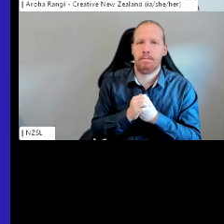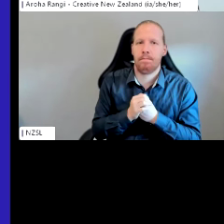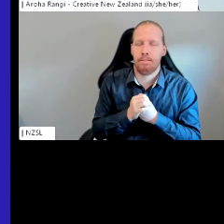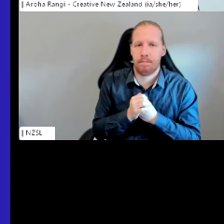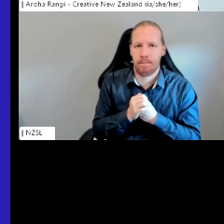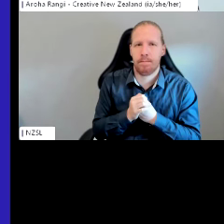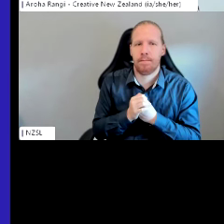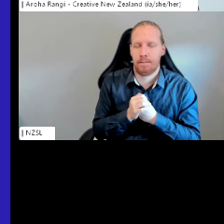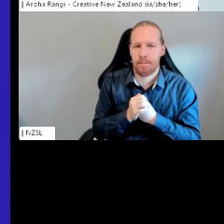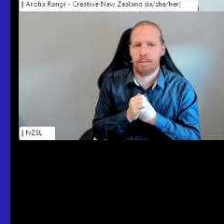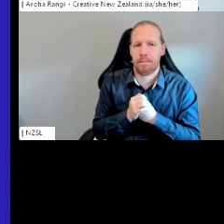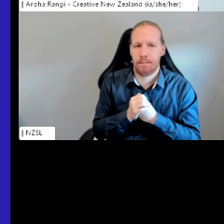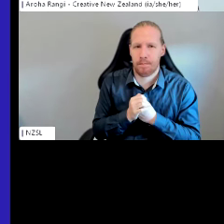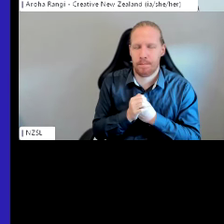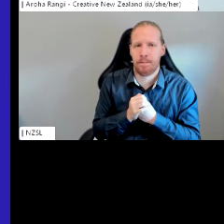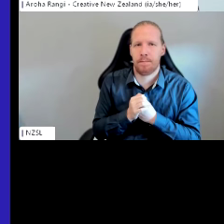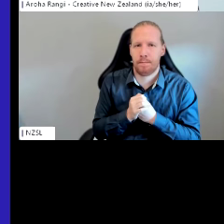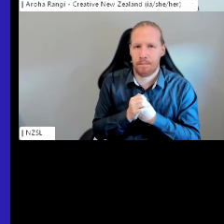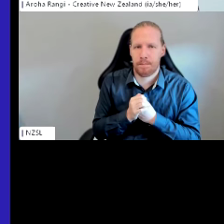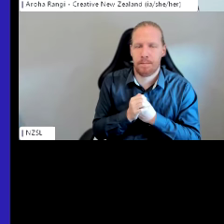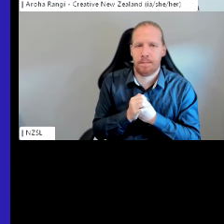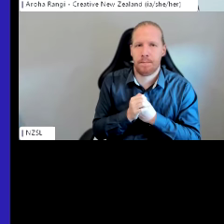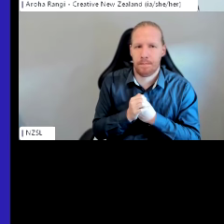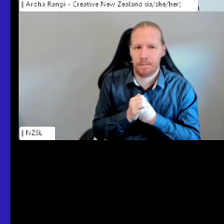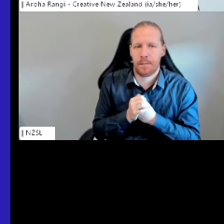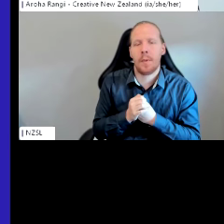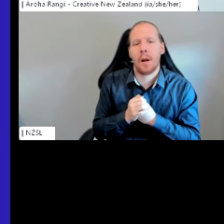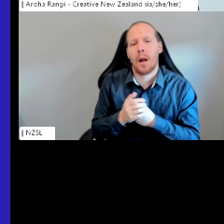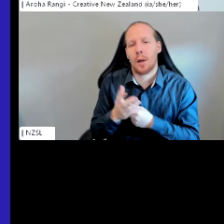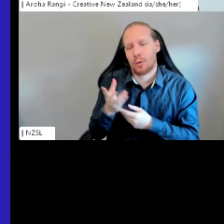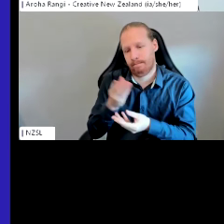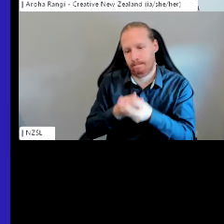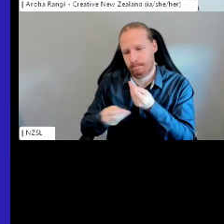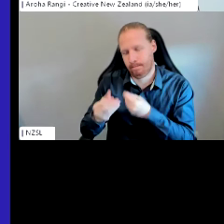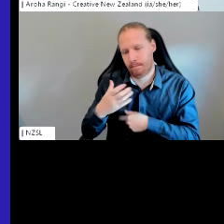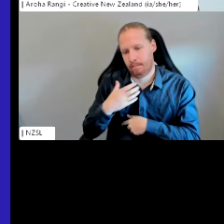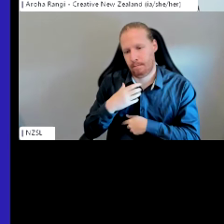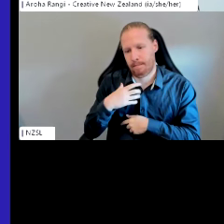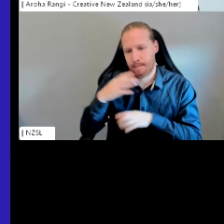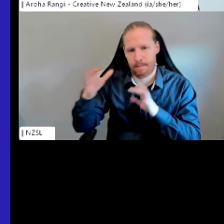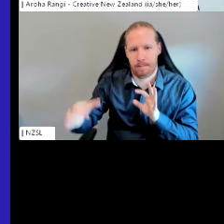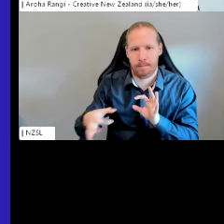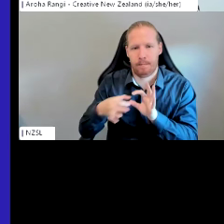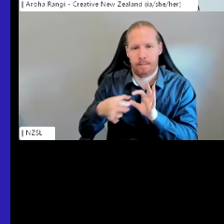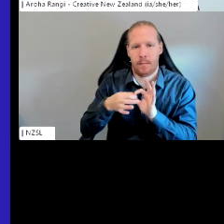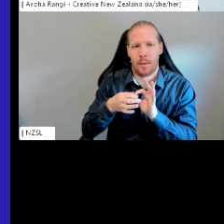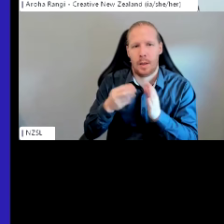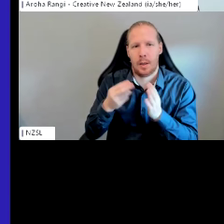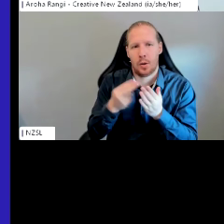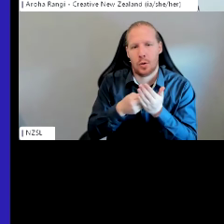um closer to the uh um to the art closer to the kind of source of of creativity